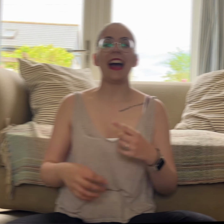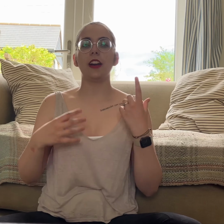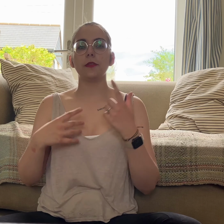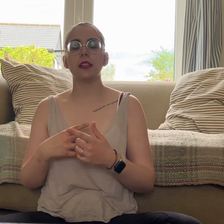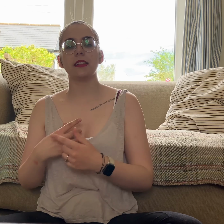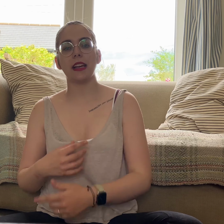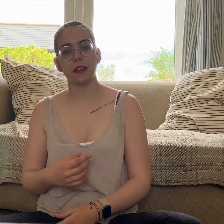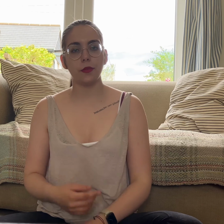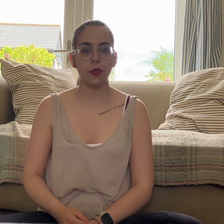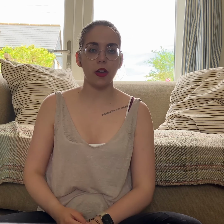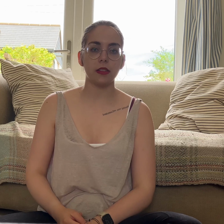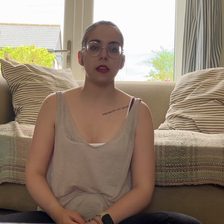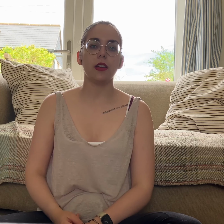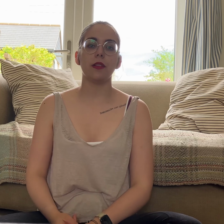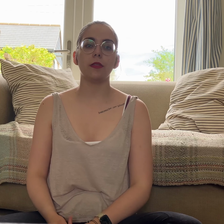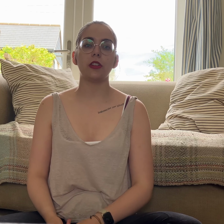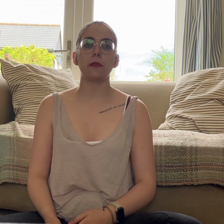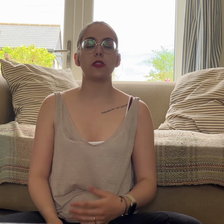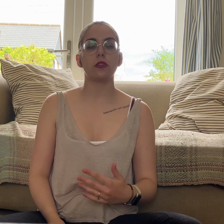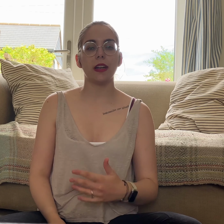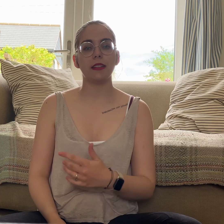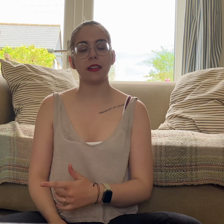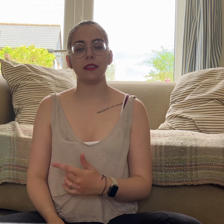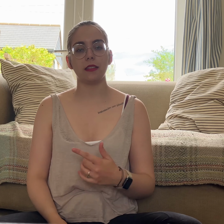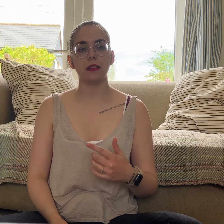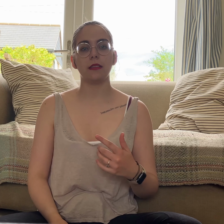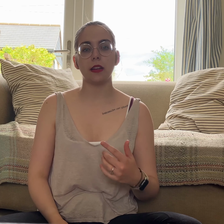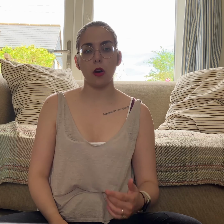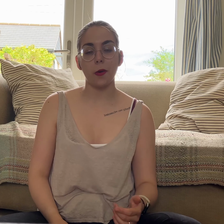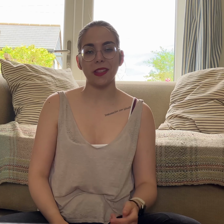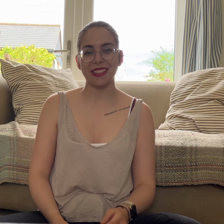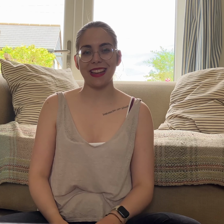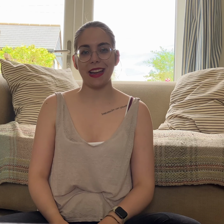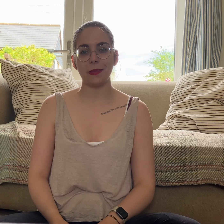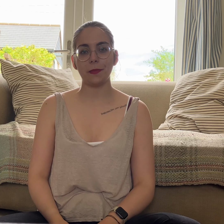And after the second verse you'll jump straight into the chorus again.